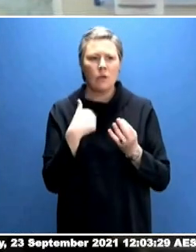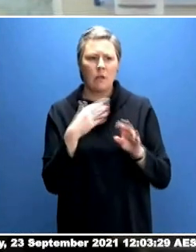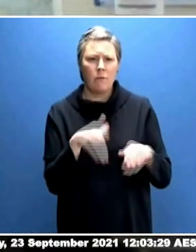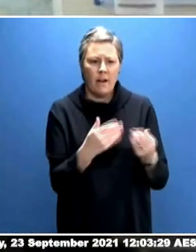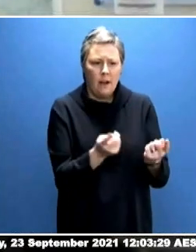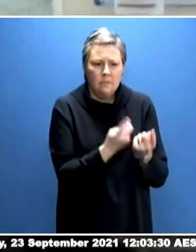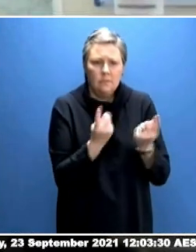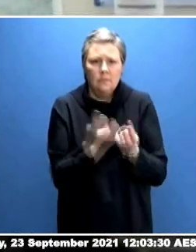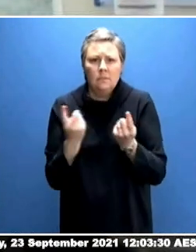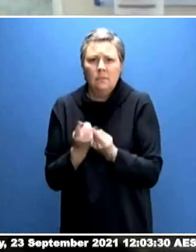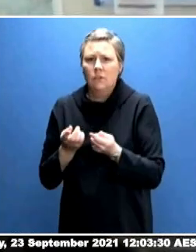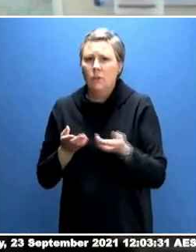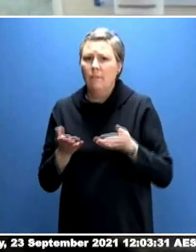as detailed in my statement.